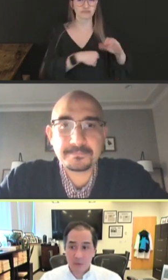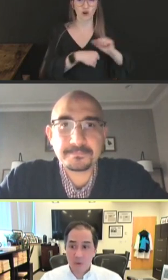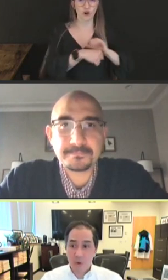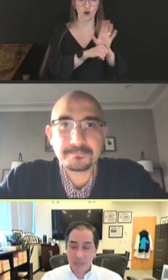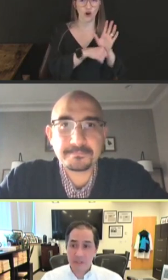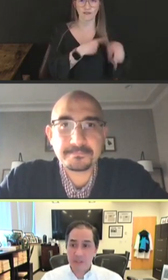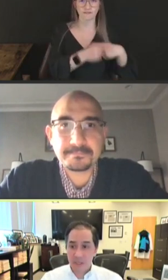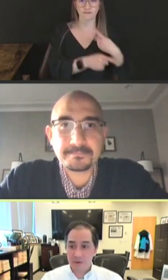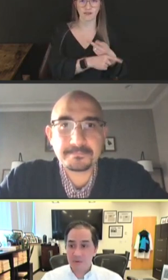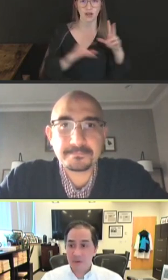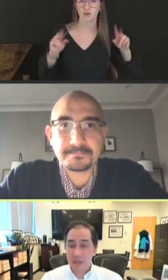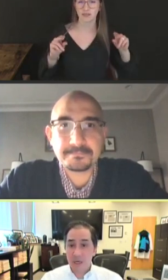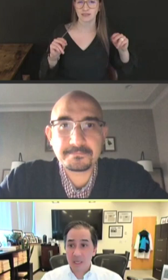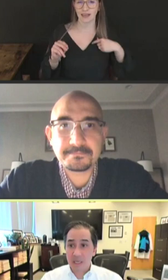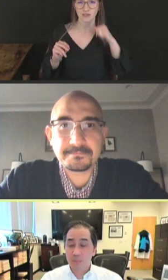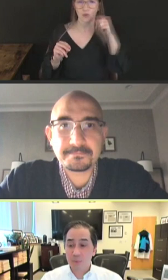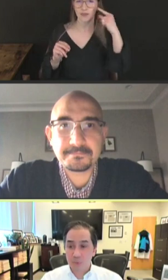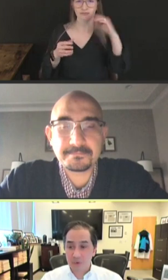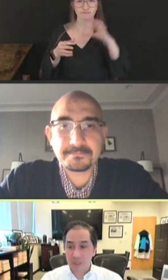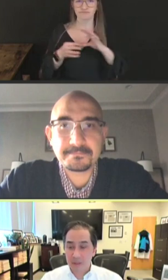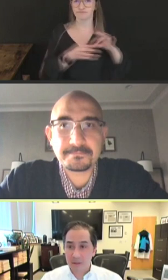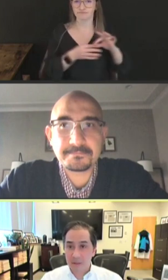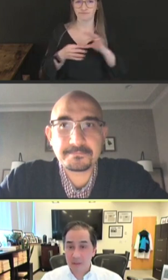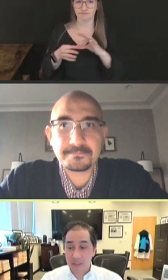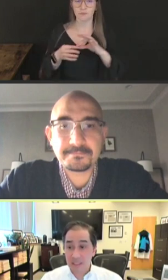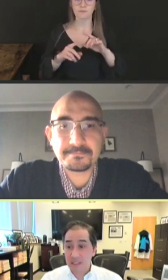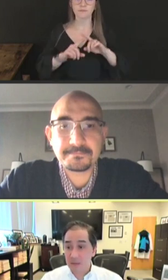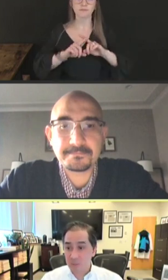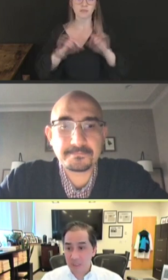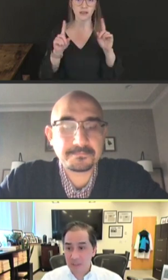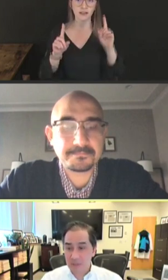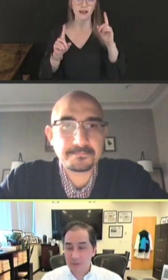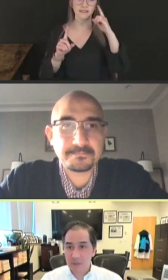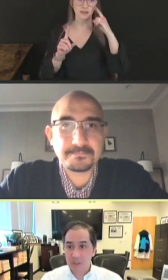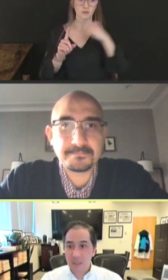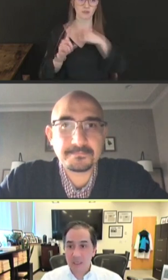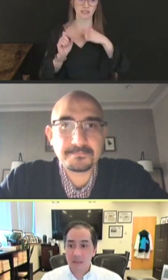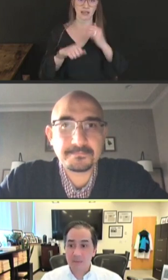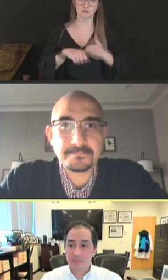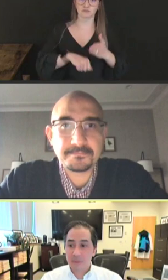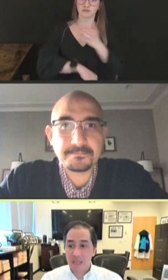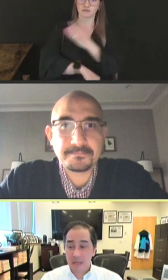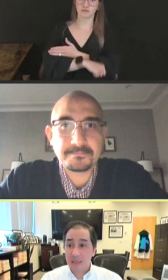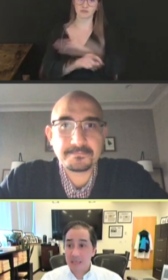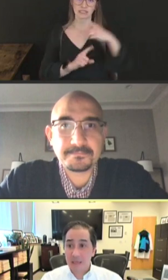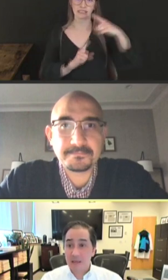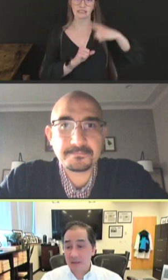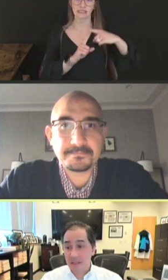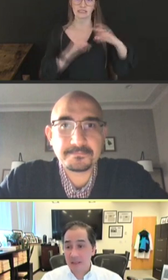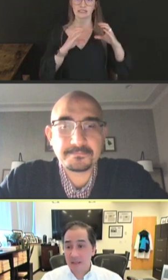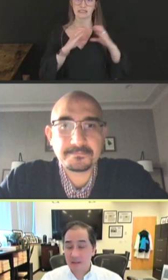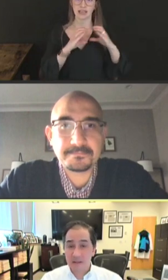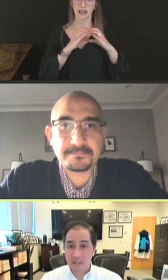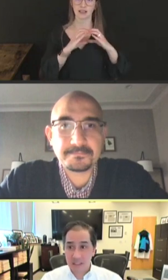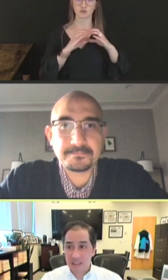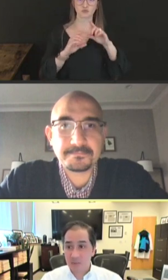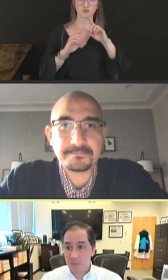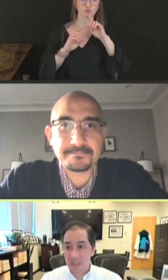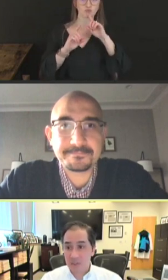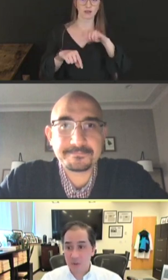there are ways of improving T cell responses. And again, I think that the T cell responses